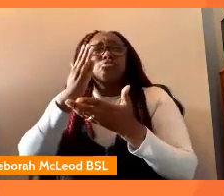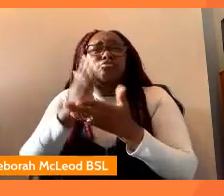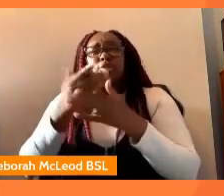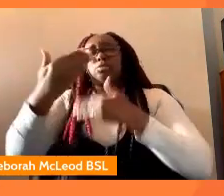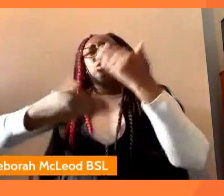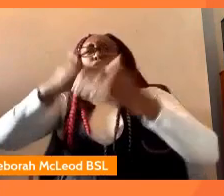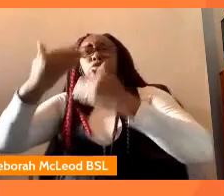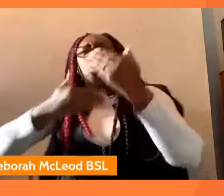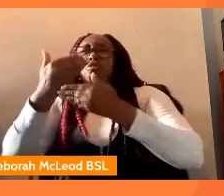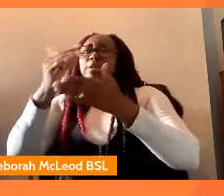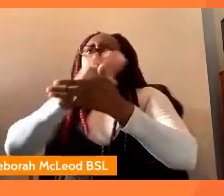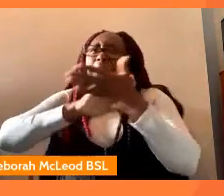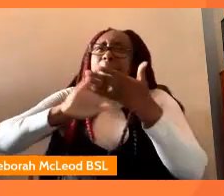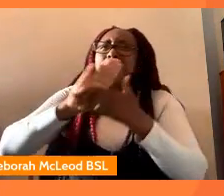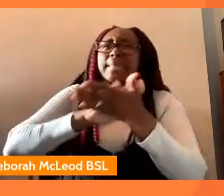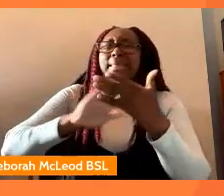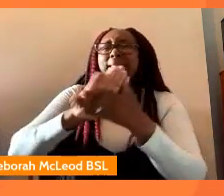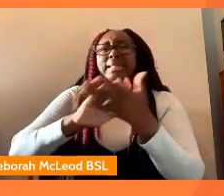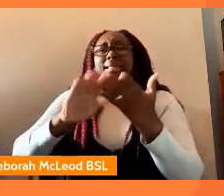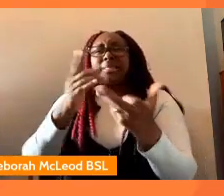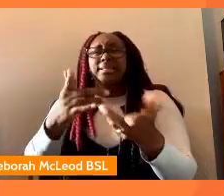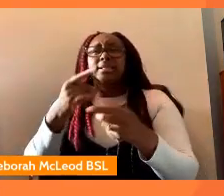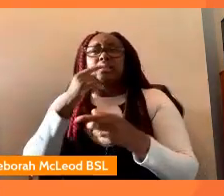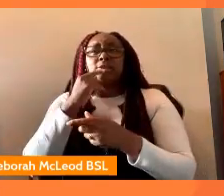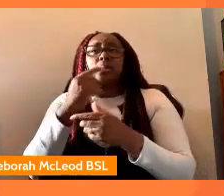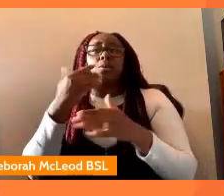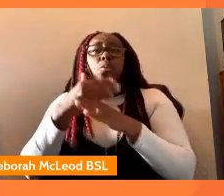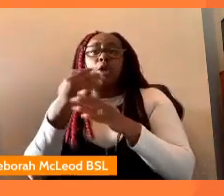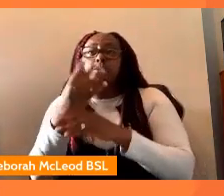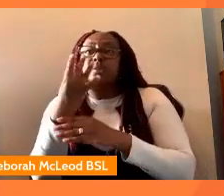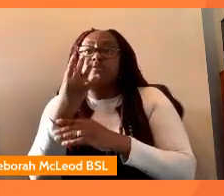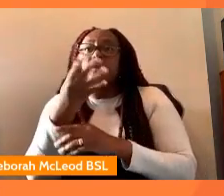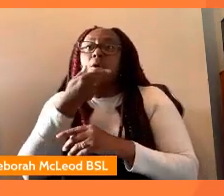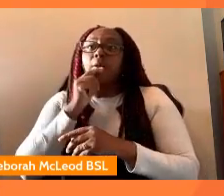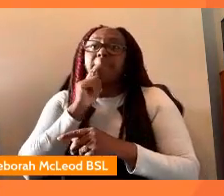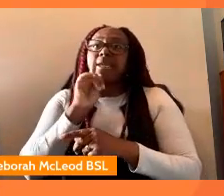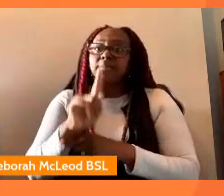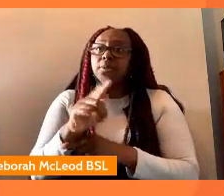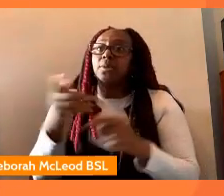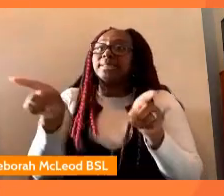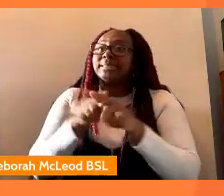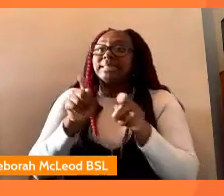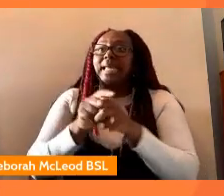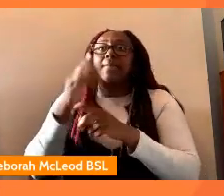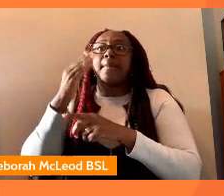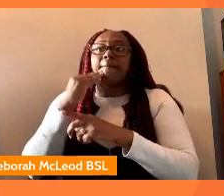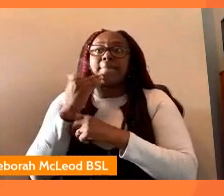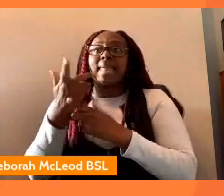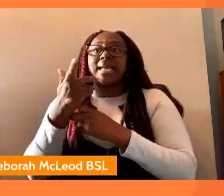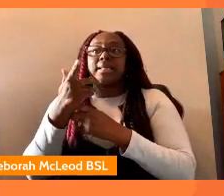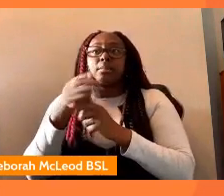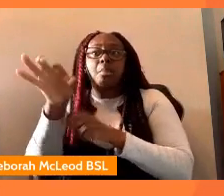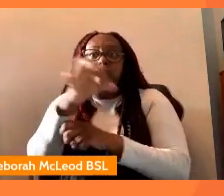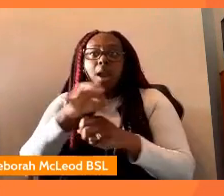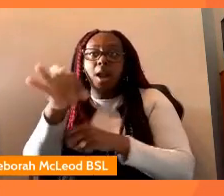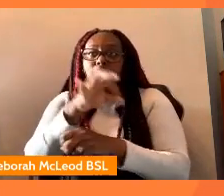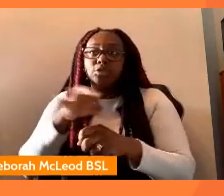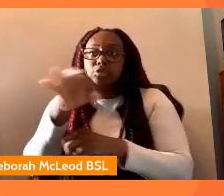So we worked closely with four archive partners, who were Black Country Living Museum, the Media Archive for Central England,